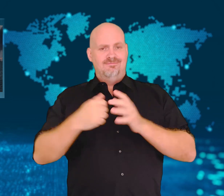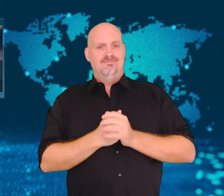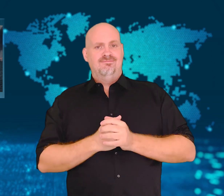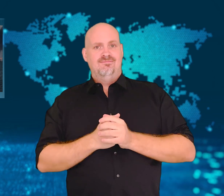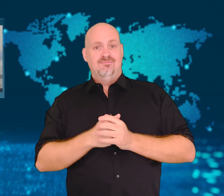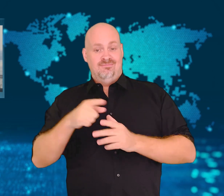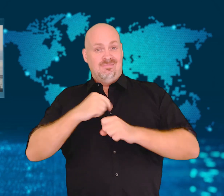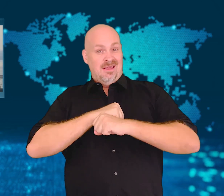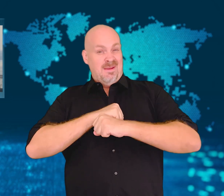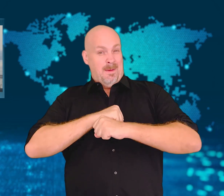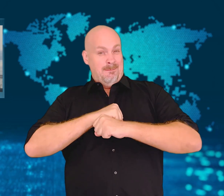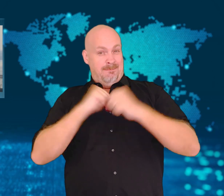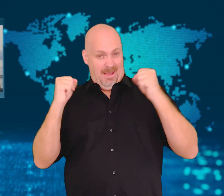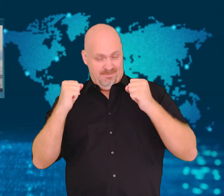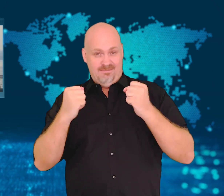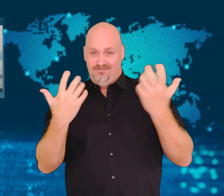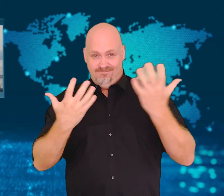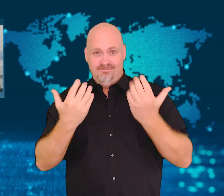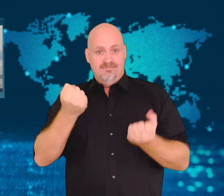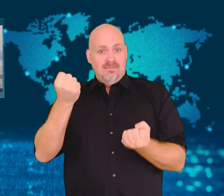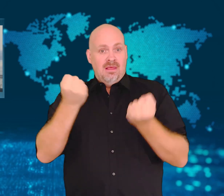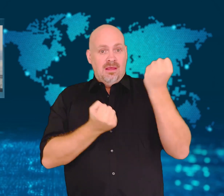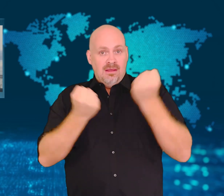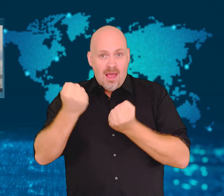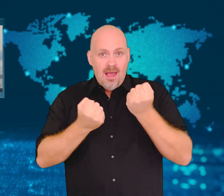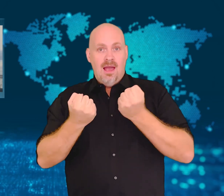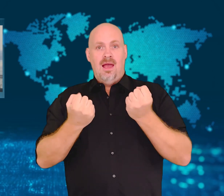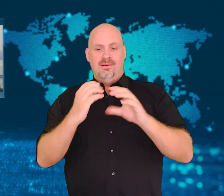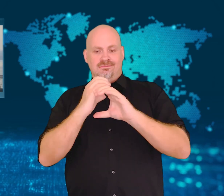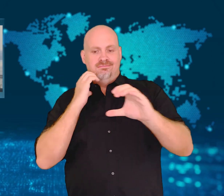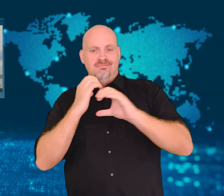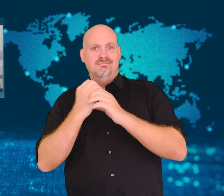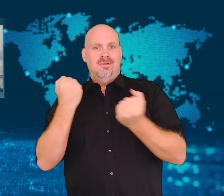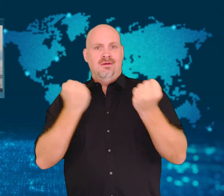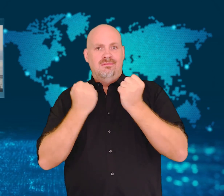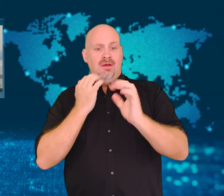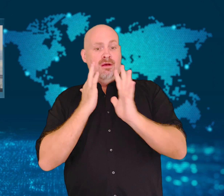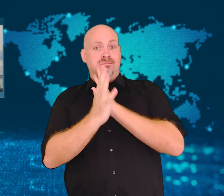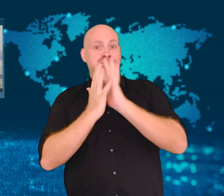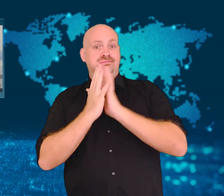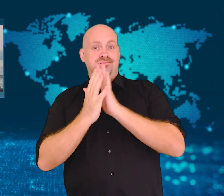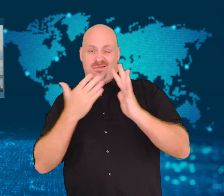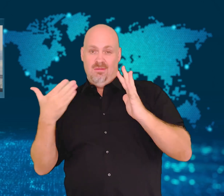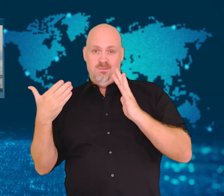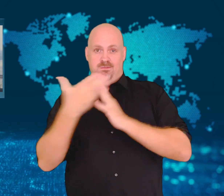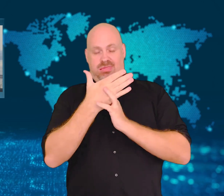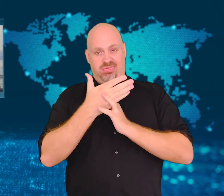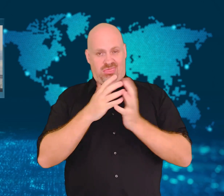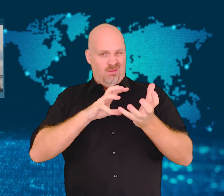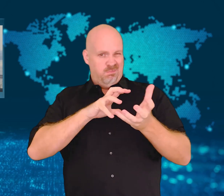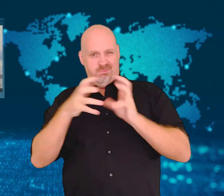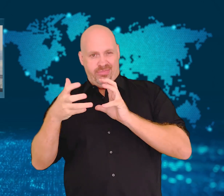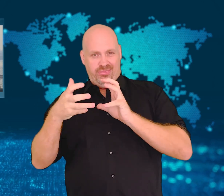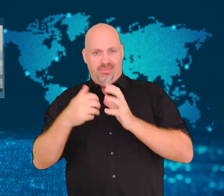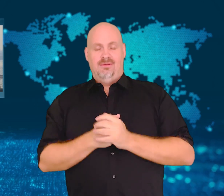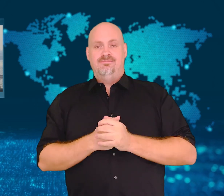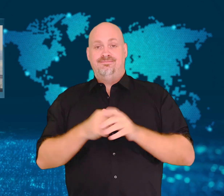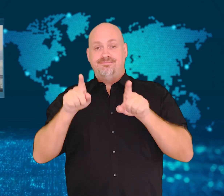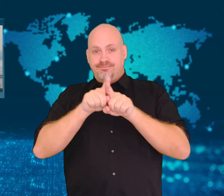The explosion disrupted car and truck traffic.